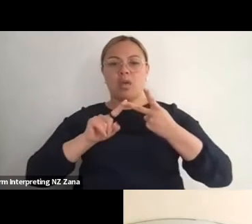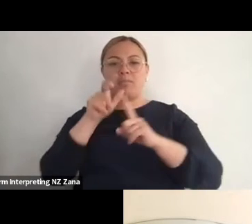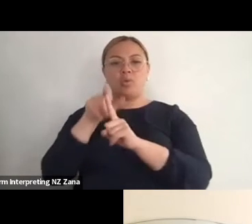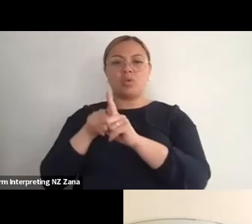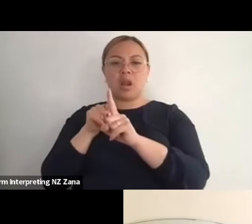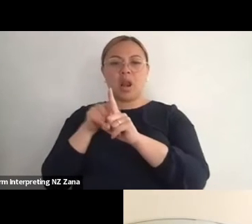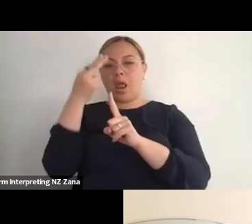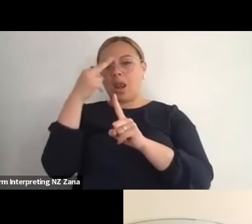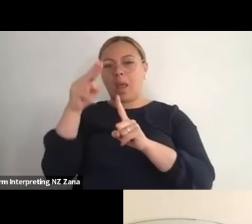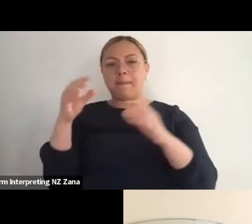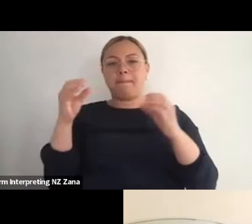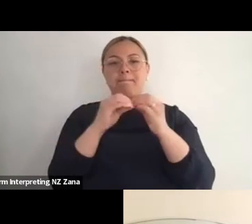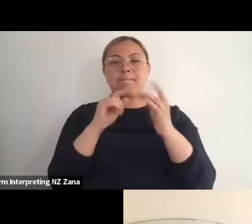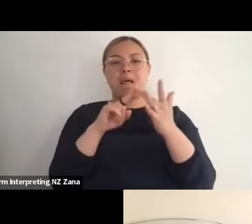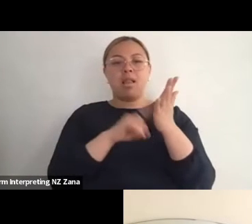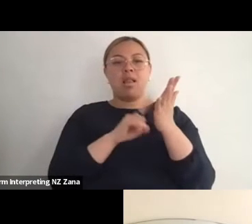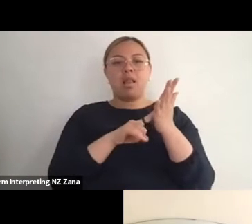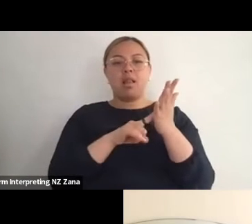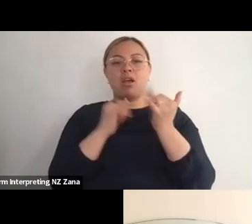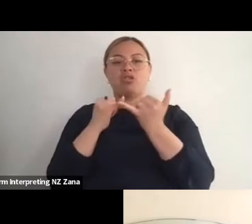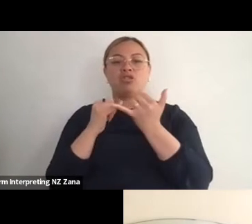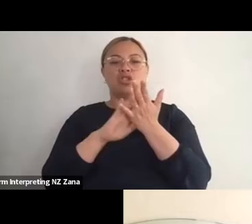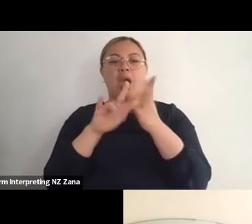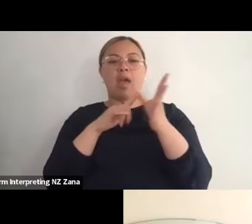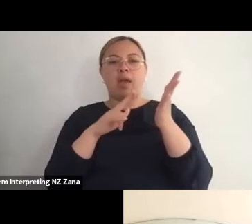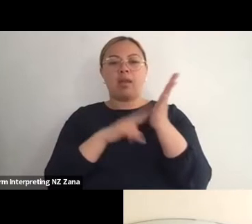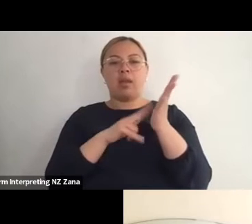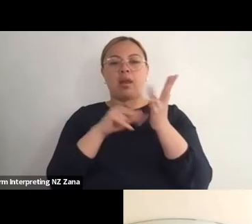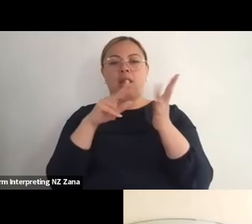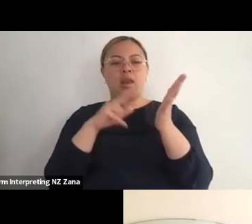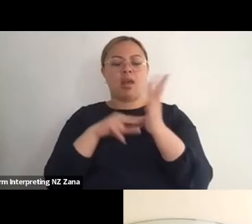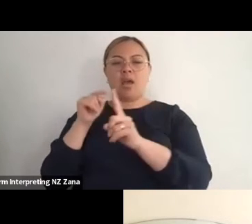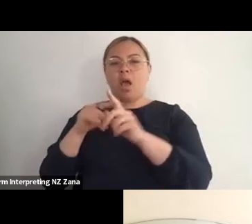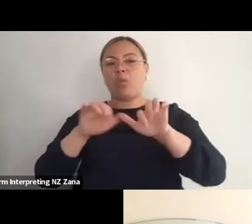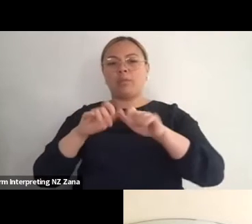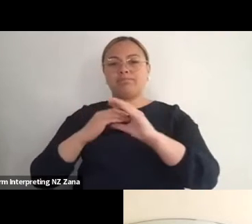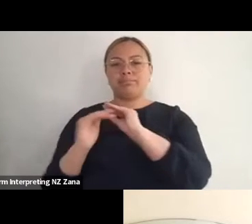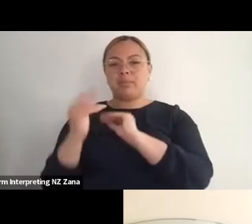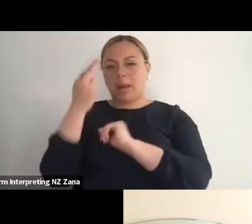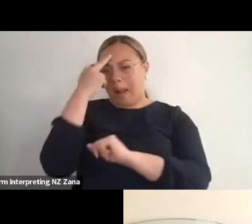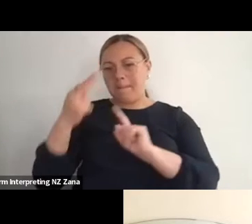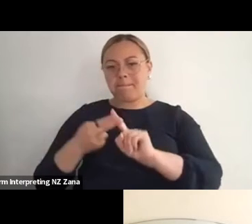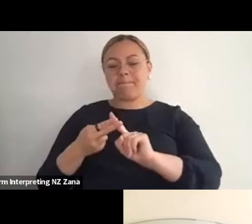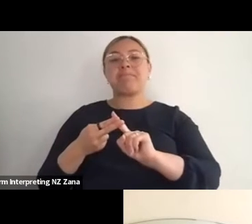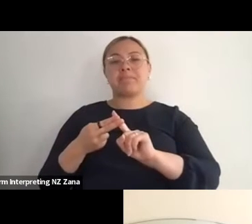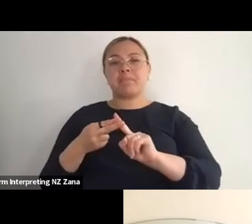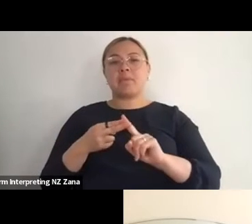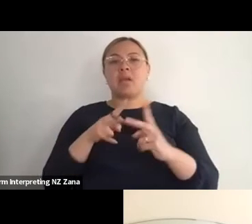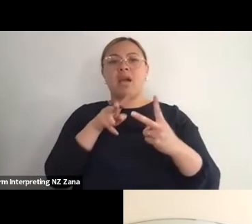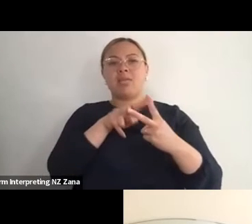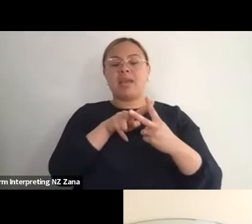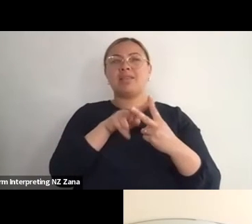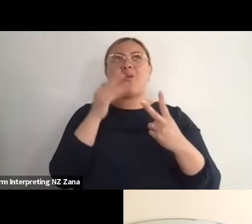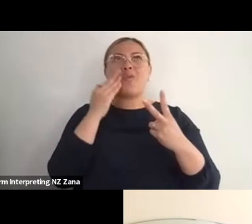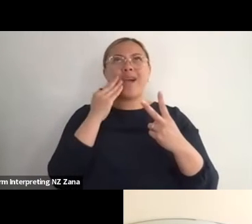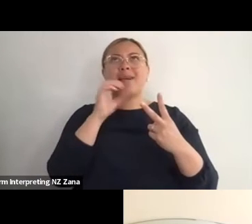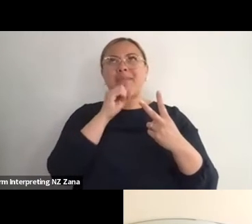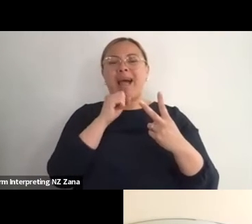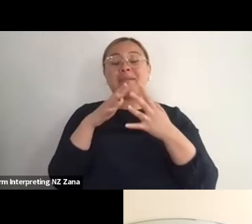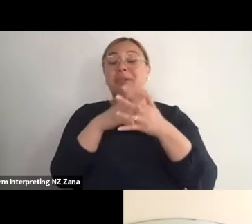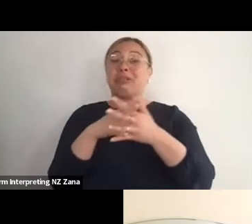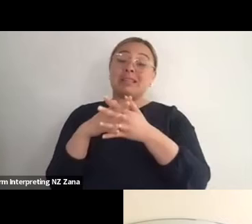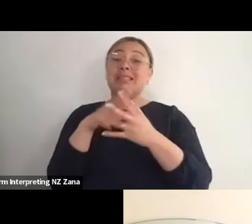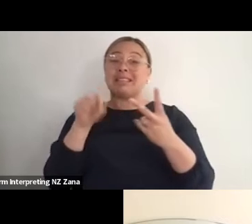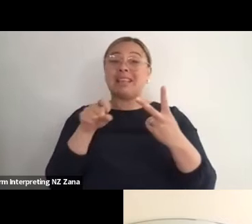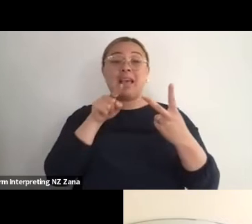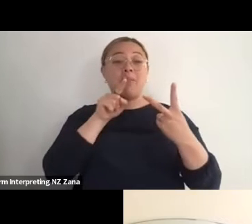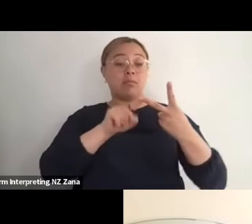audience who- yeah all these these white, dude, male Americans, but Bill is a disabled dancer and